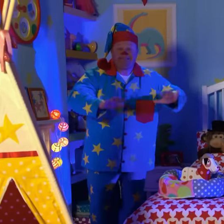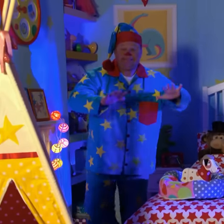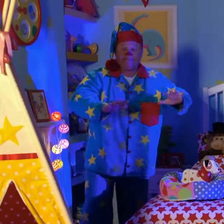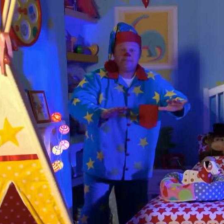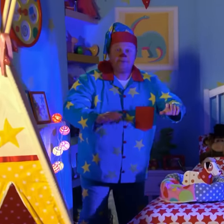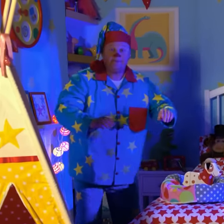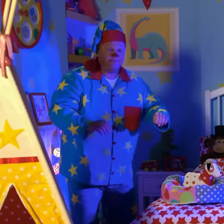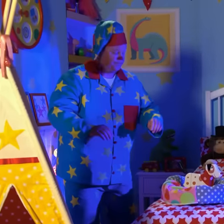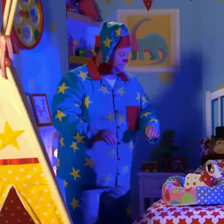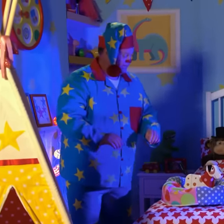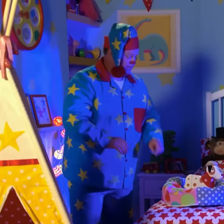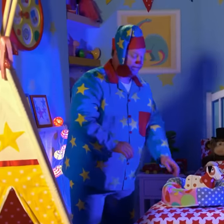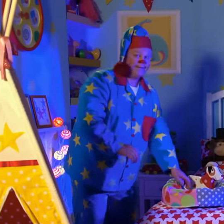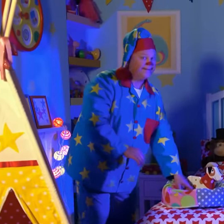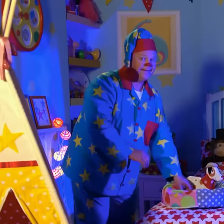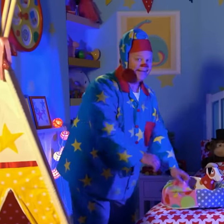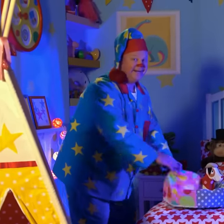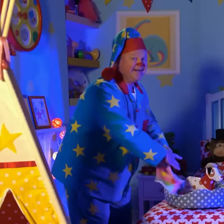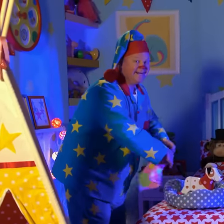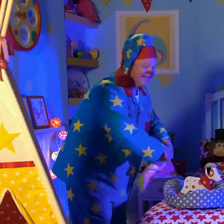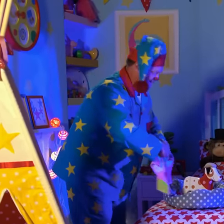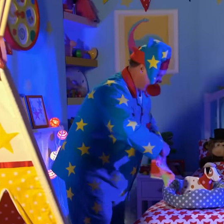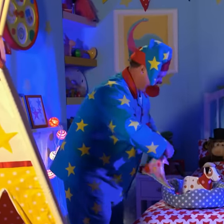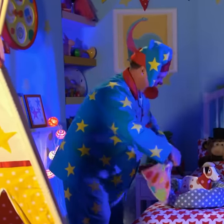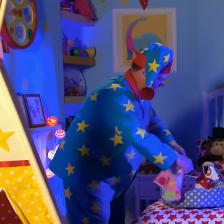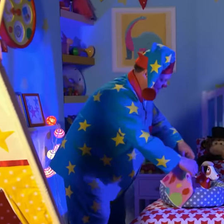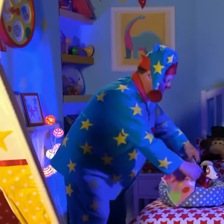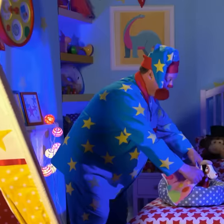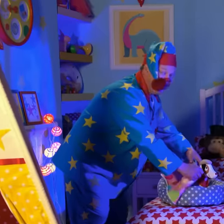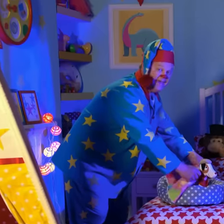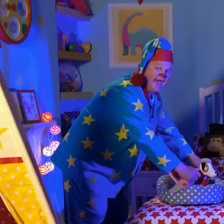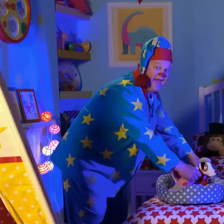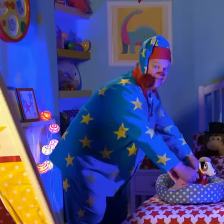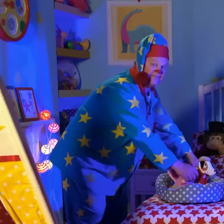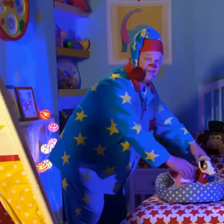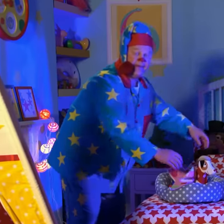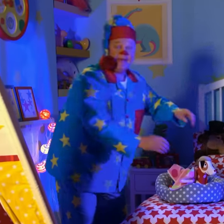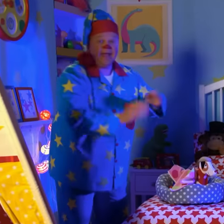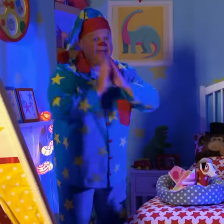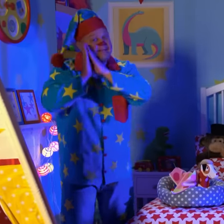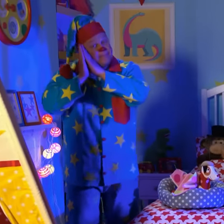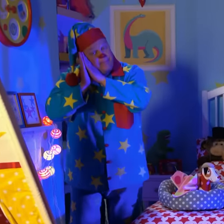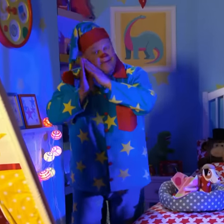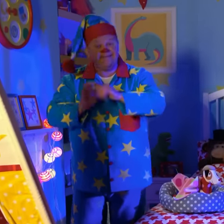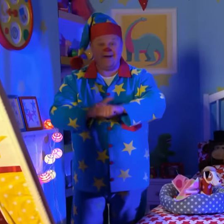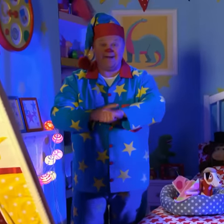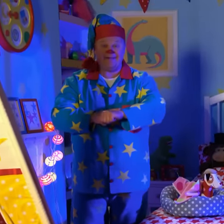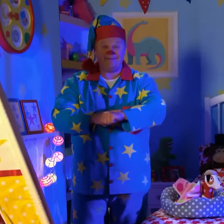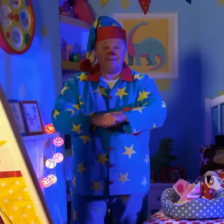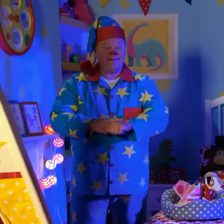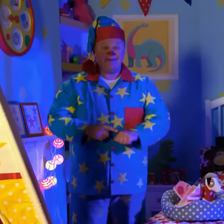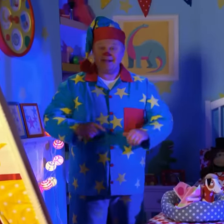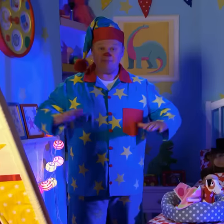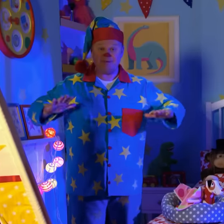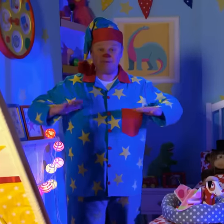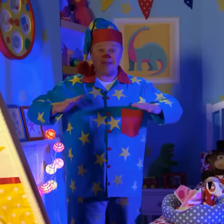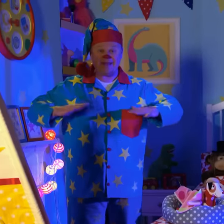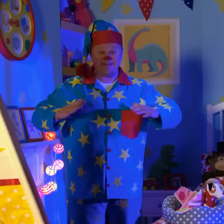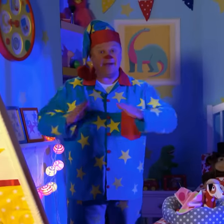oh sorry has everyone gone to bed now mr tumble what yes it's bedtime and everyone's ready to go